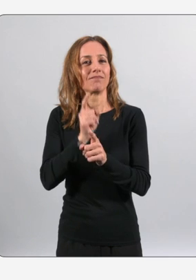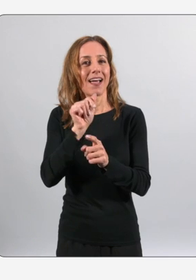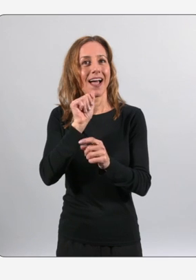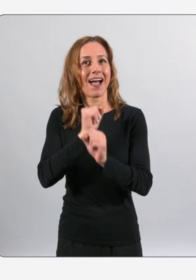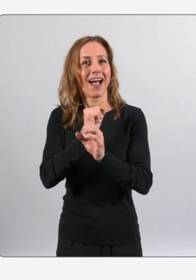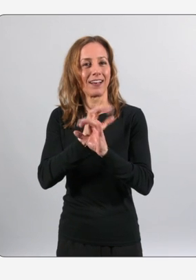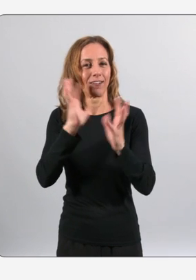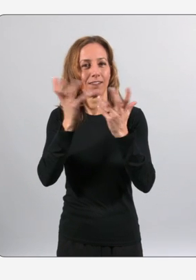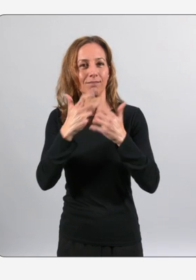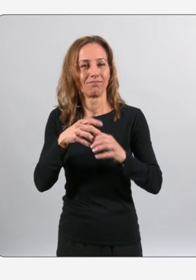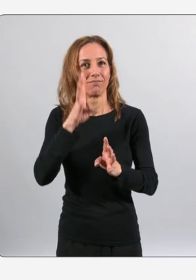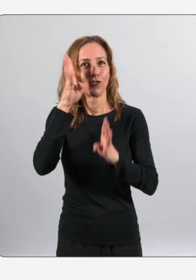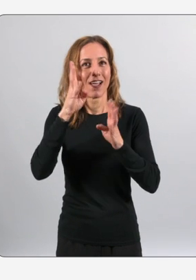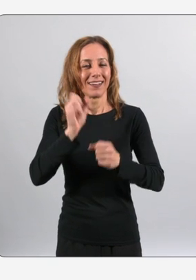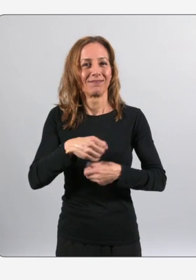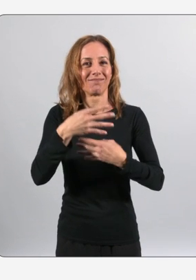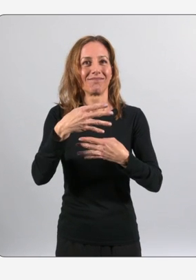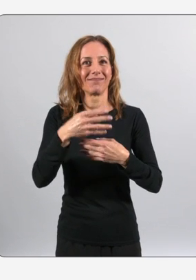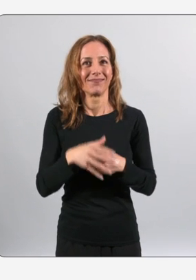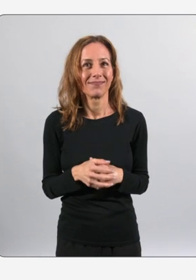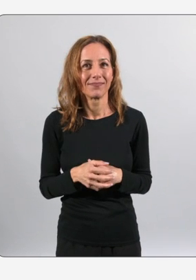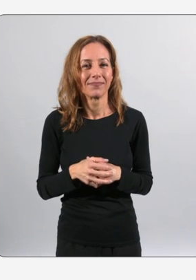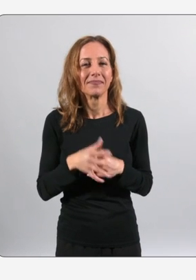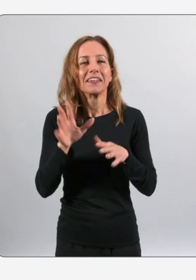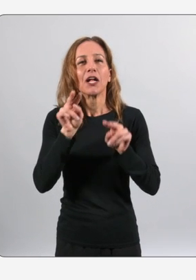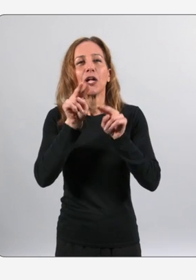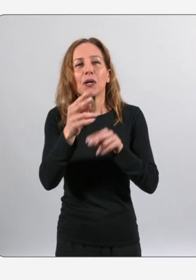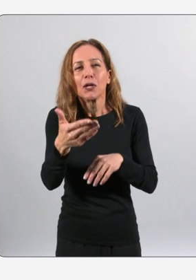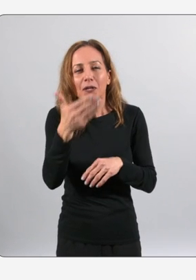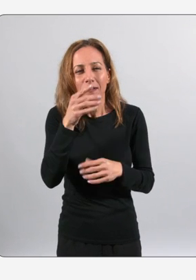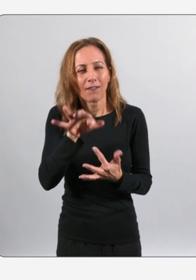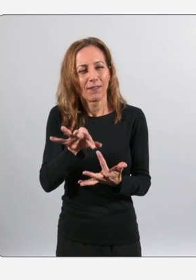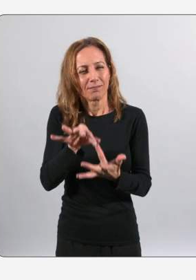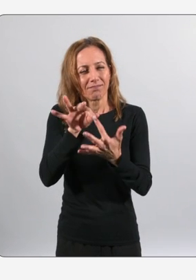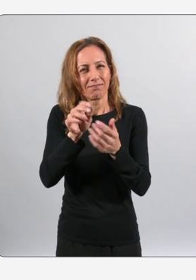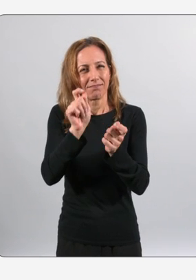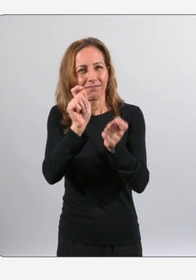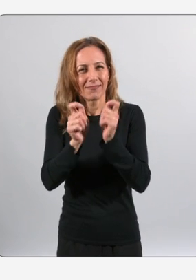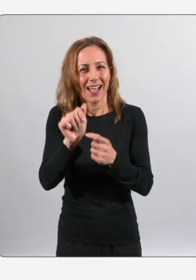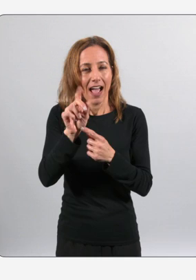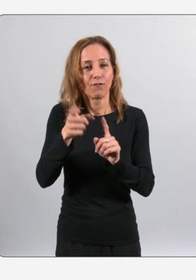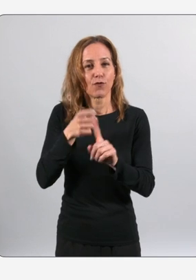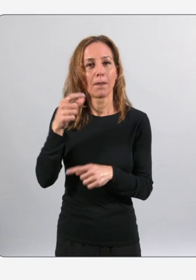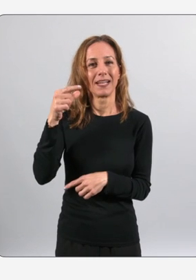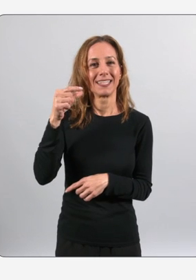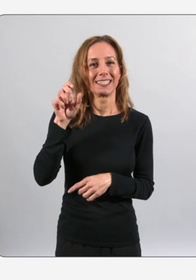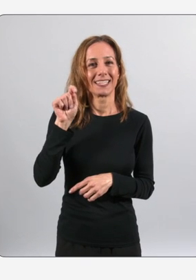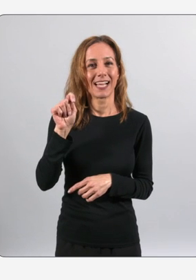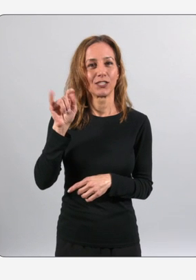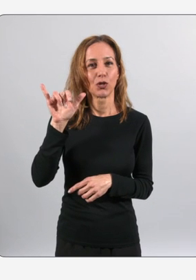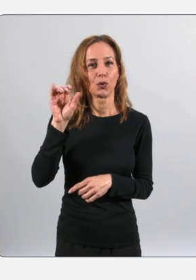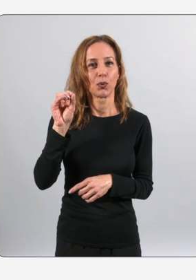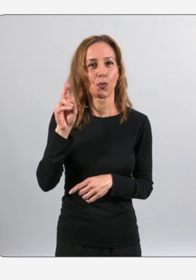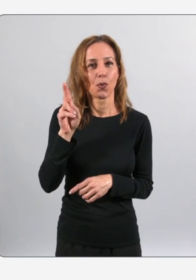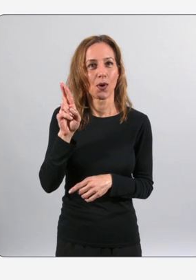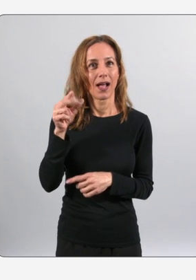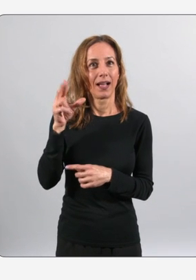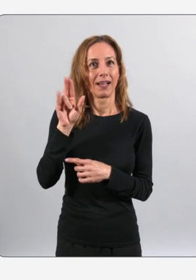Let's take a closer look at the customized ad forget your guide. Here the AI draws on the advertiser's landing pages,